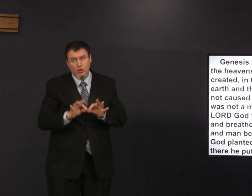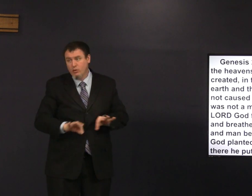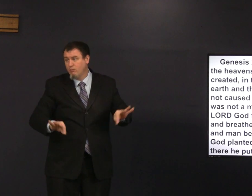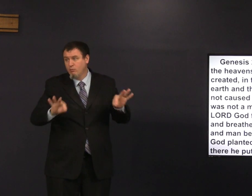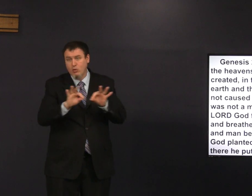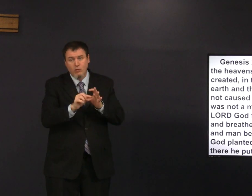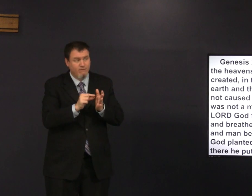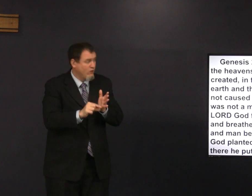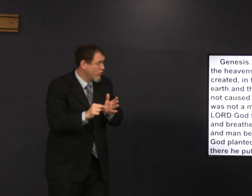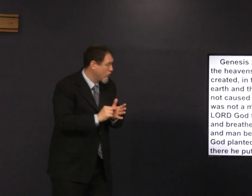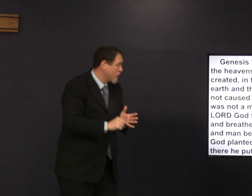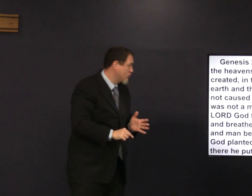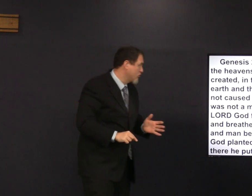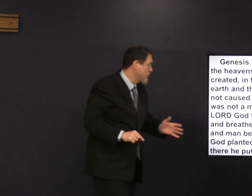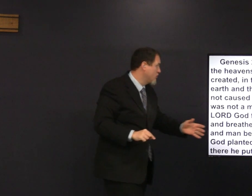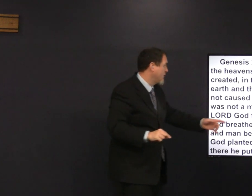verse 7 is very important